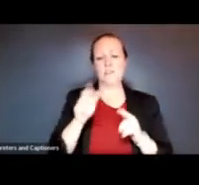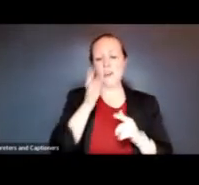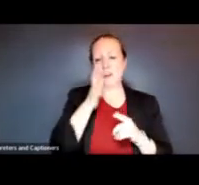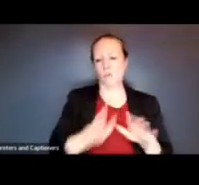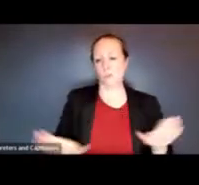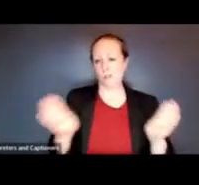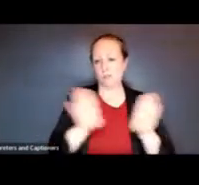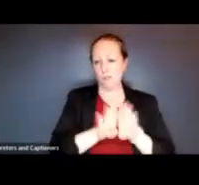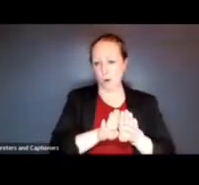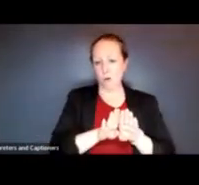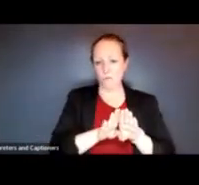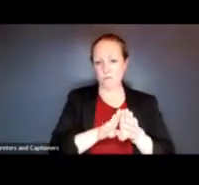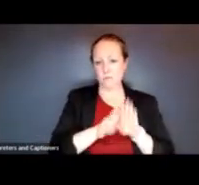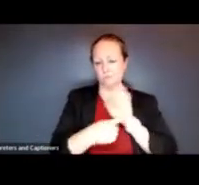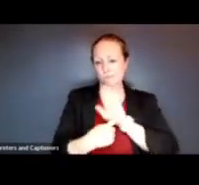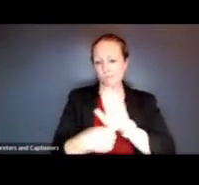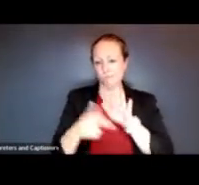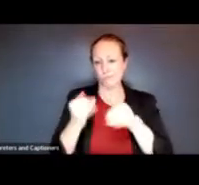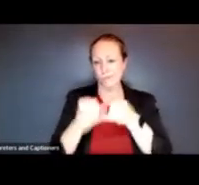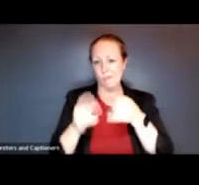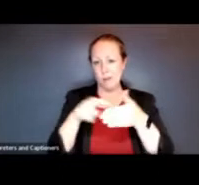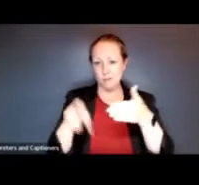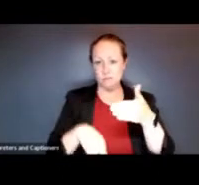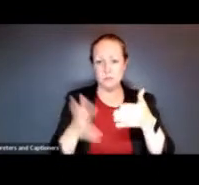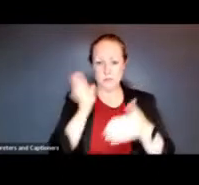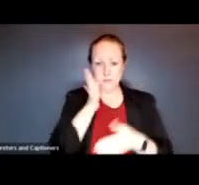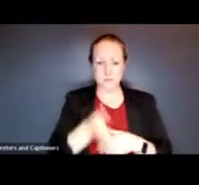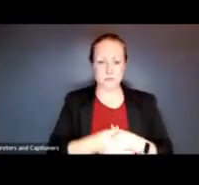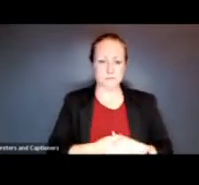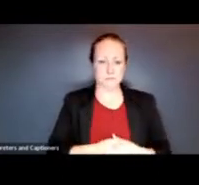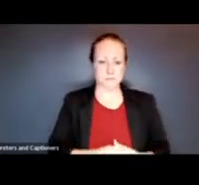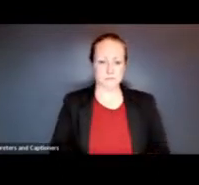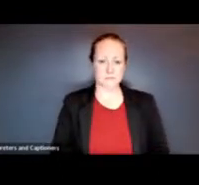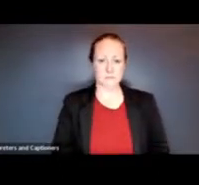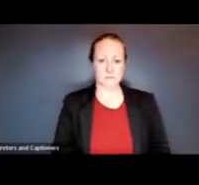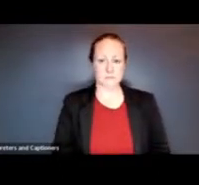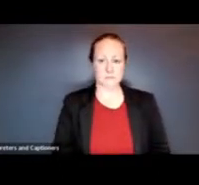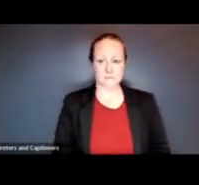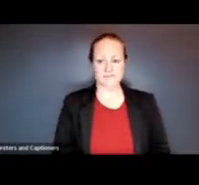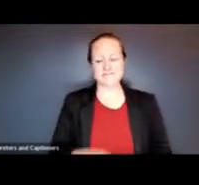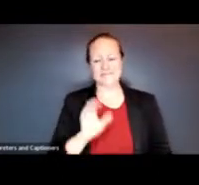share the results. People are entering in chat Thank you